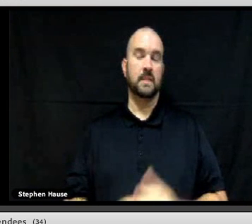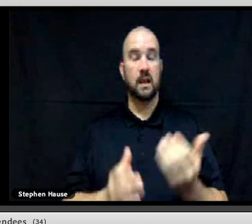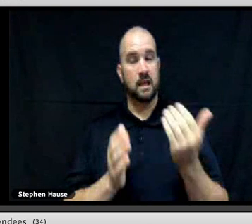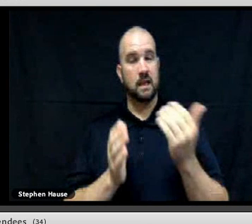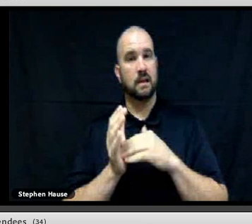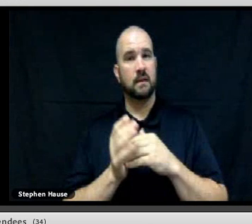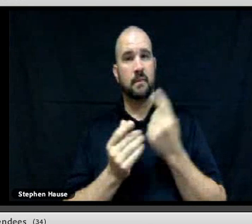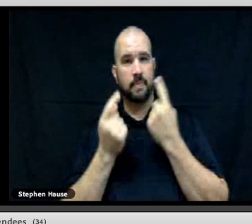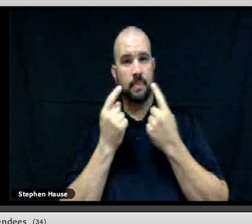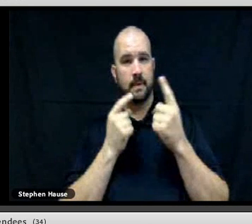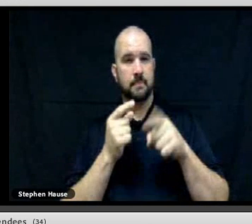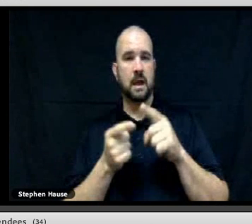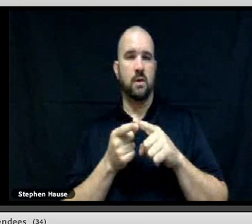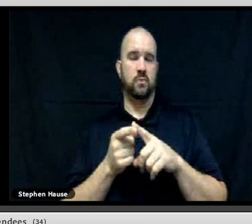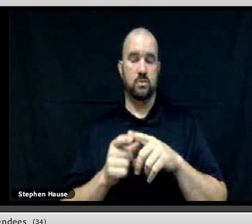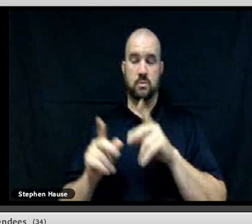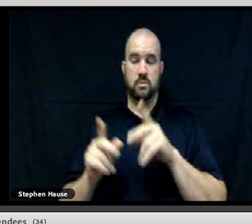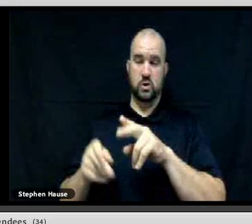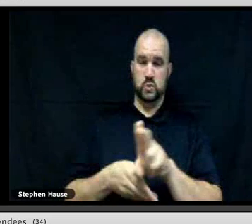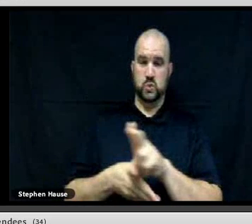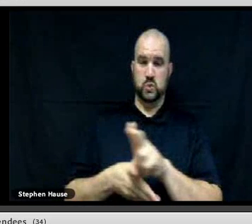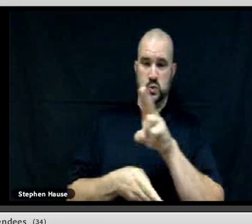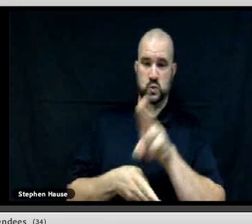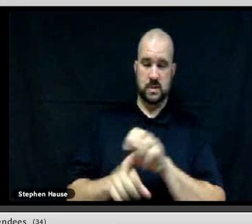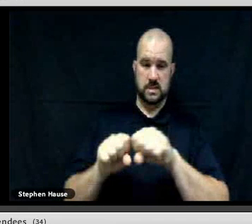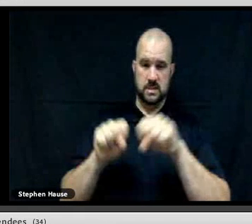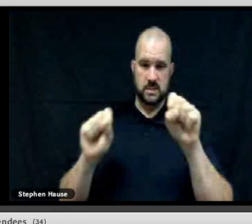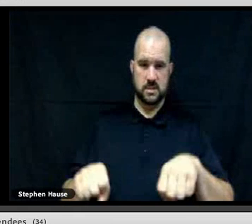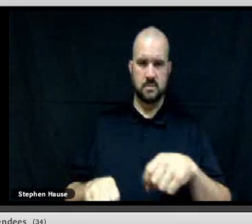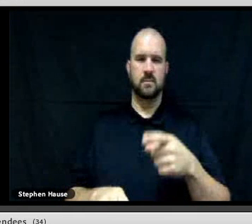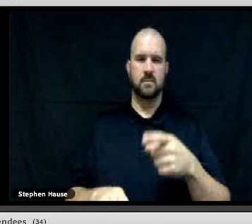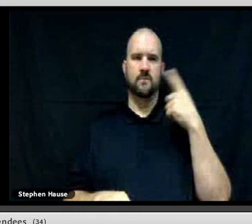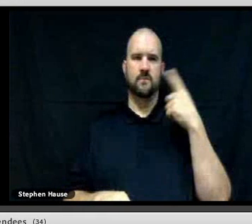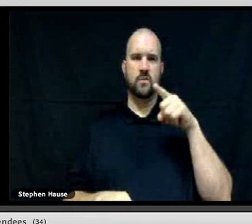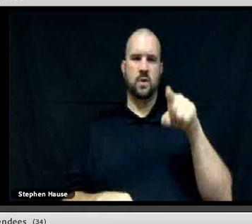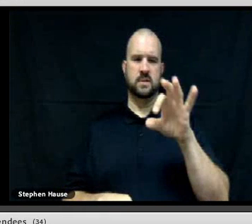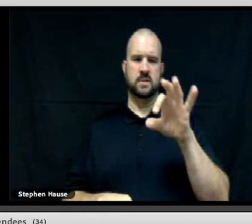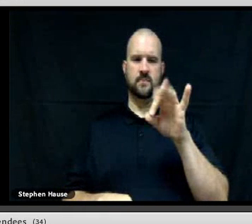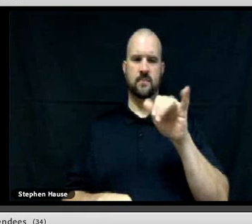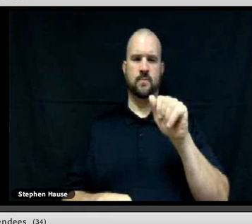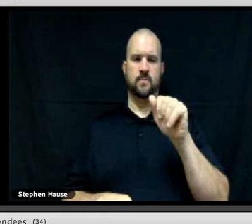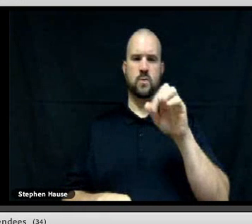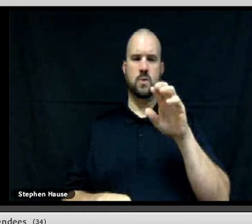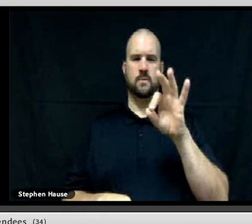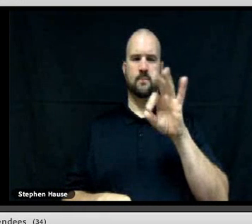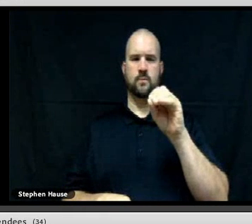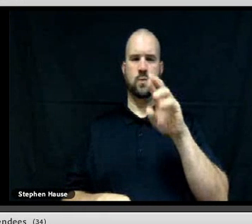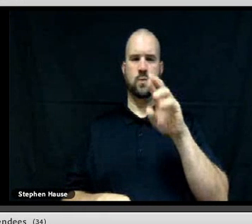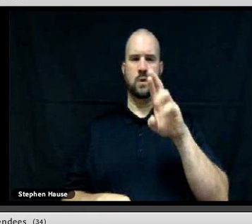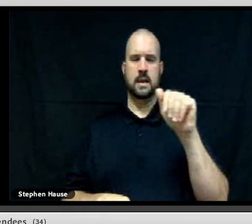So, uh, yeah, you've scanned a book, right, so technically, uh, it would be accurate to describe